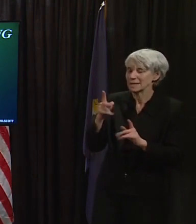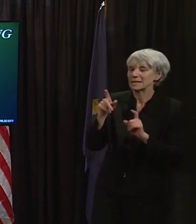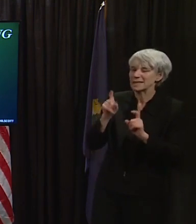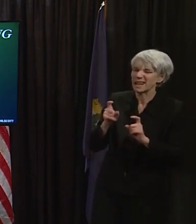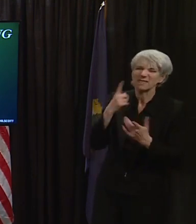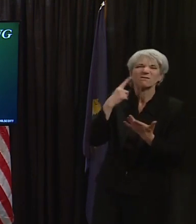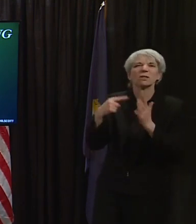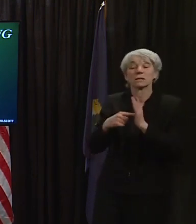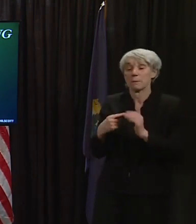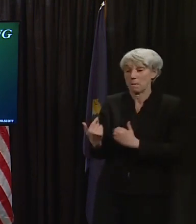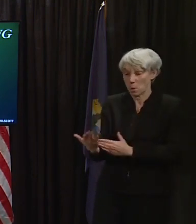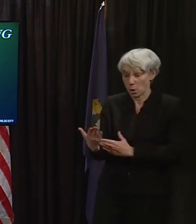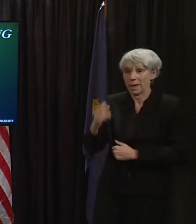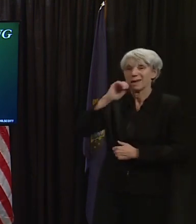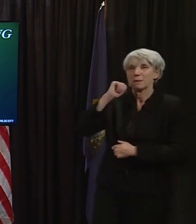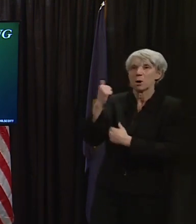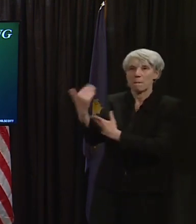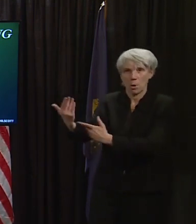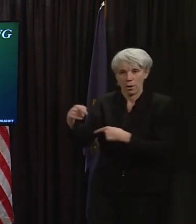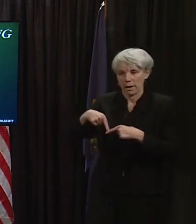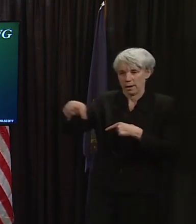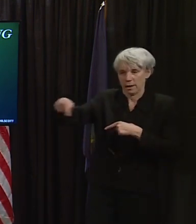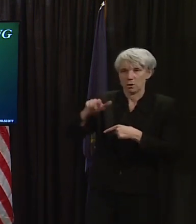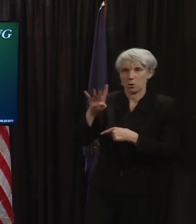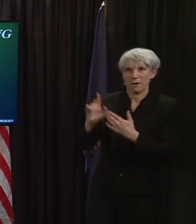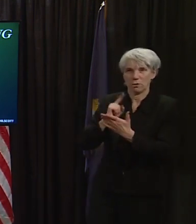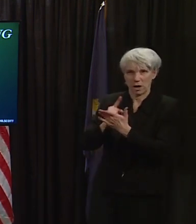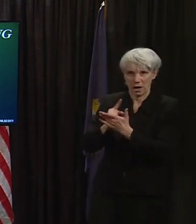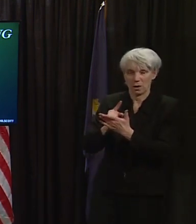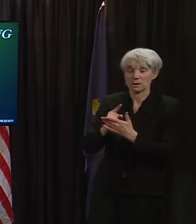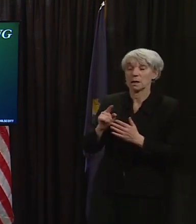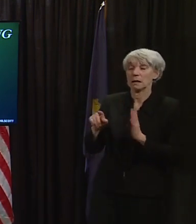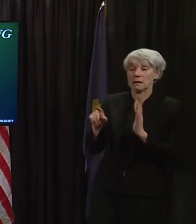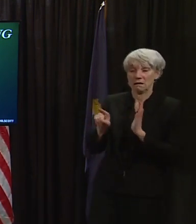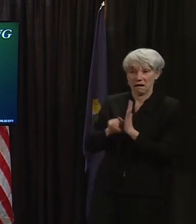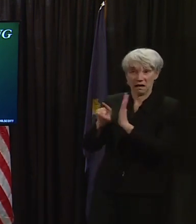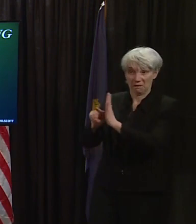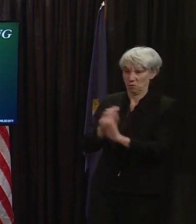earlier than day four and of course remembering to notify your close